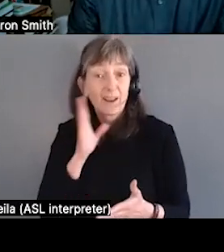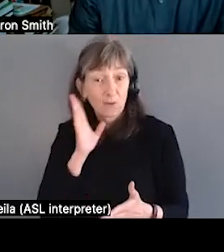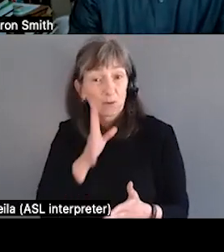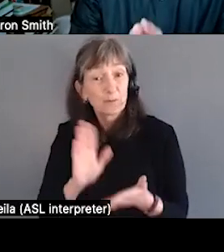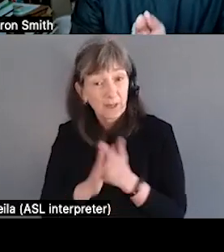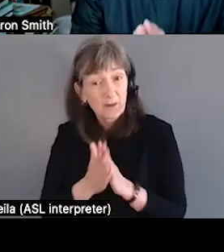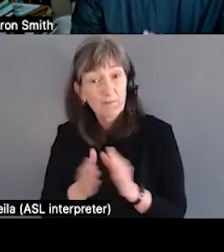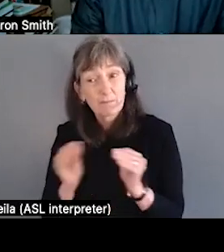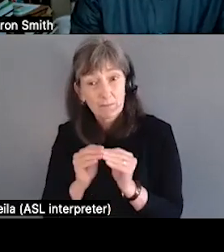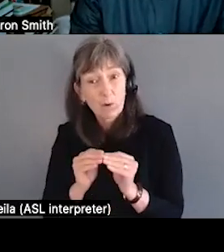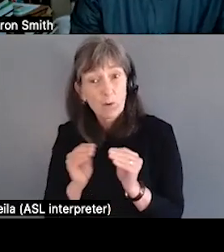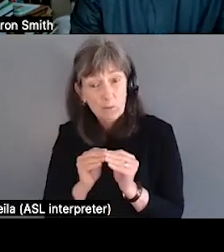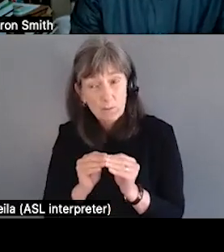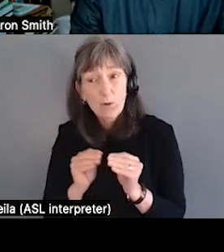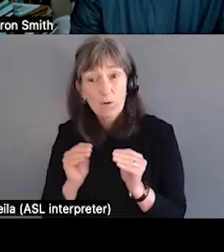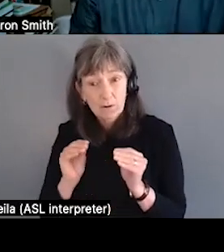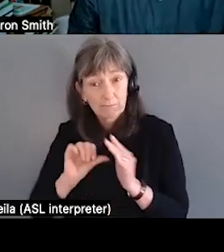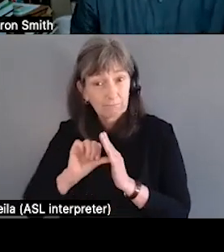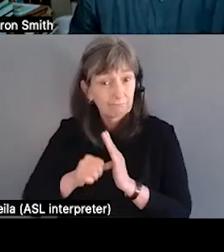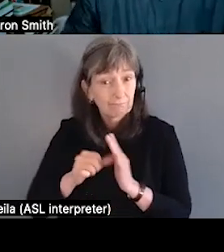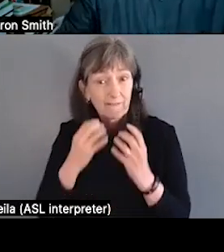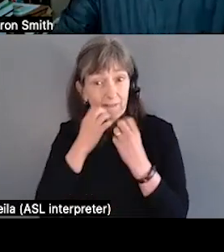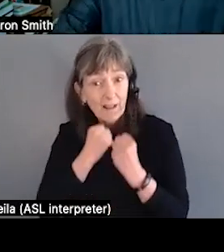your time. I much appreciate it. Tim: